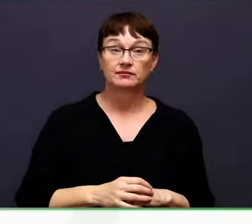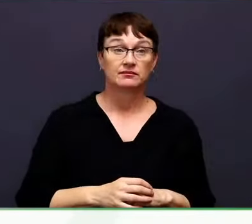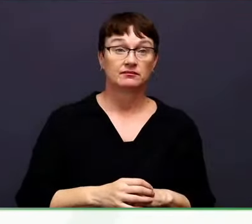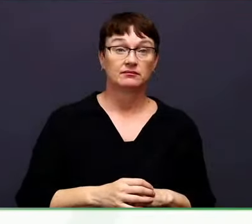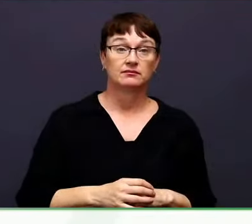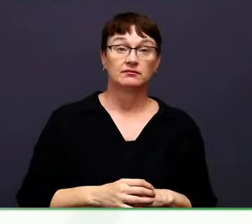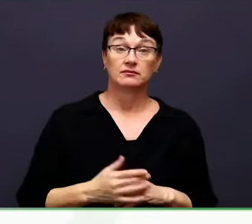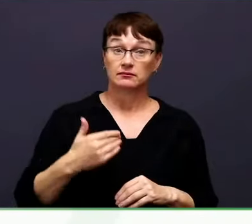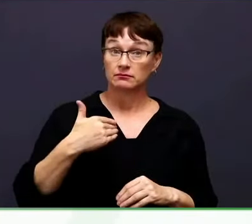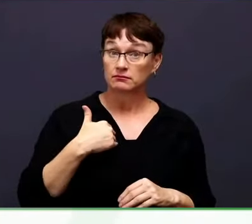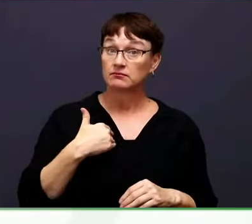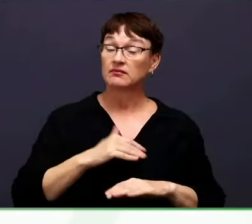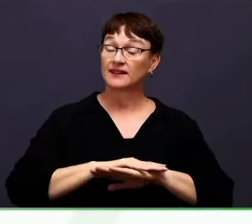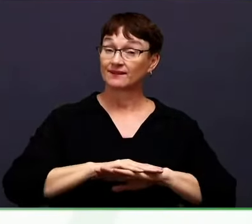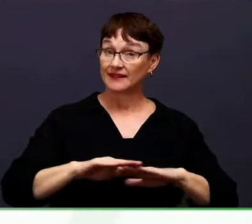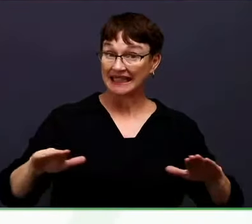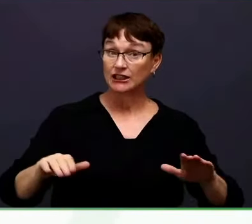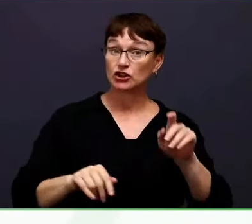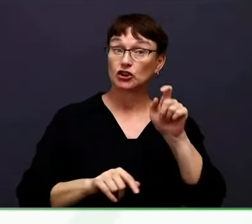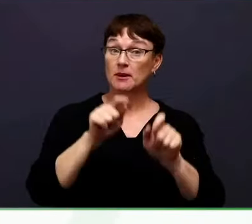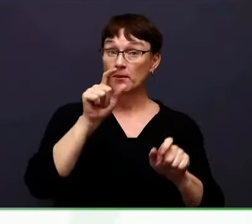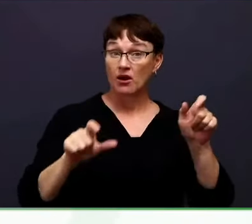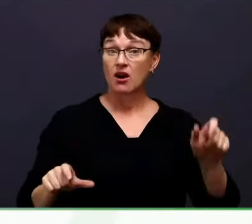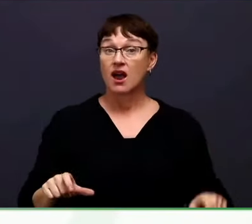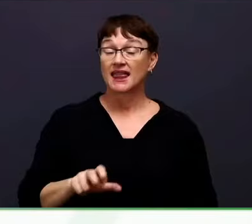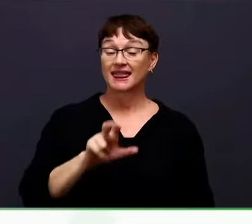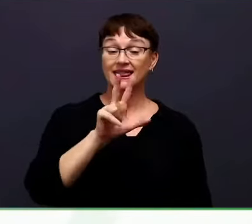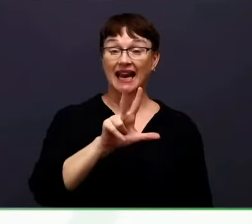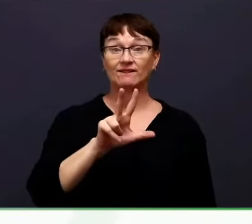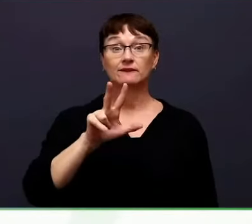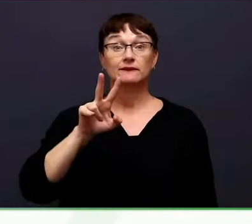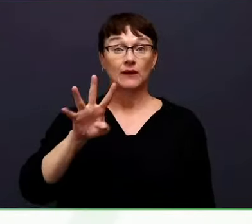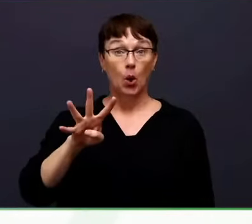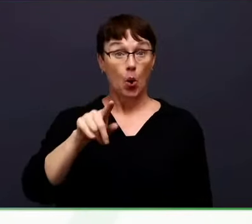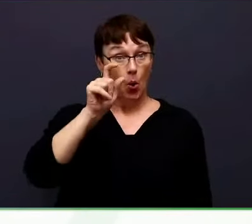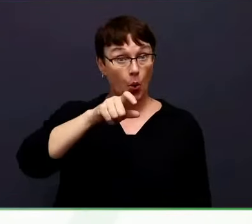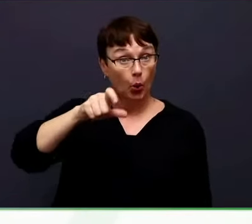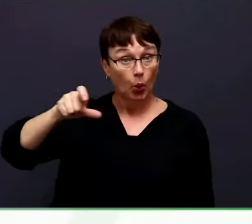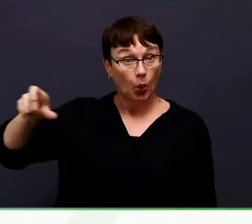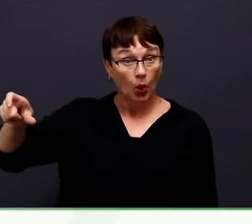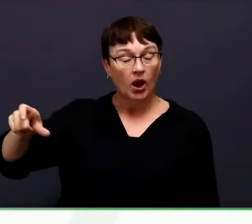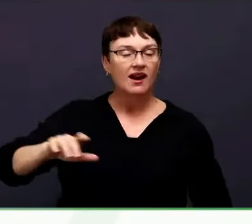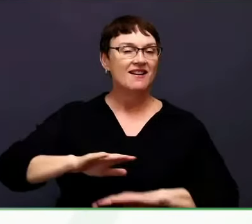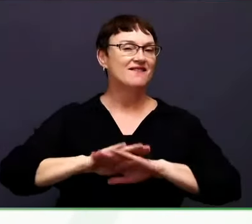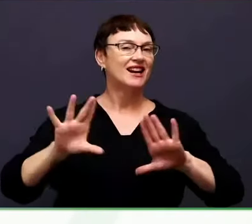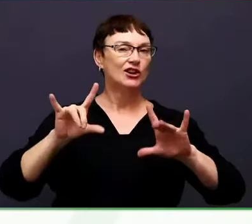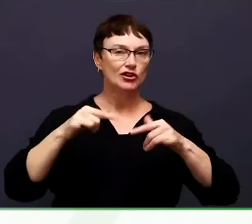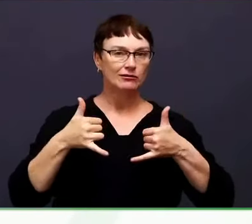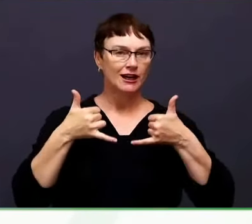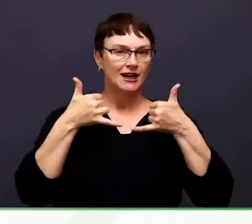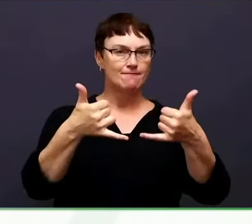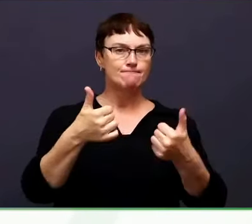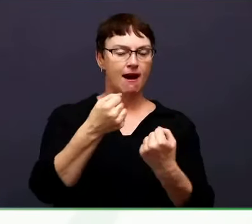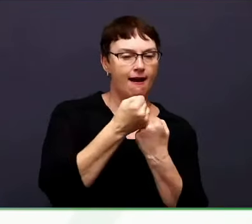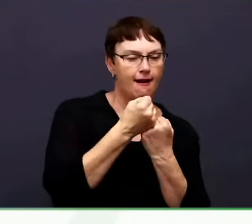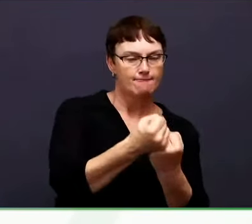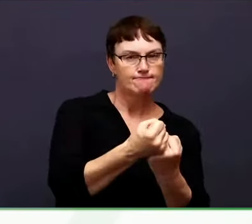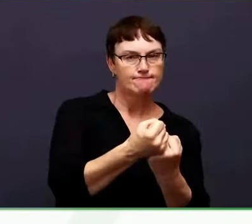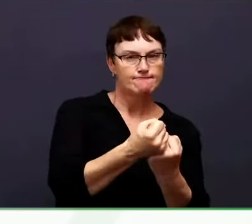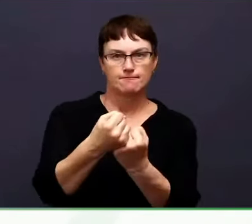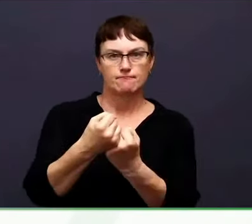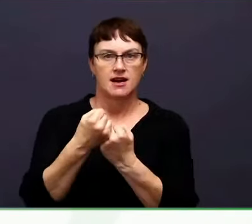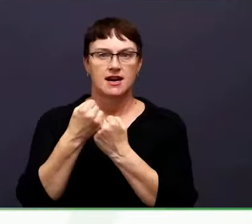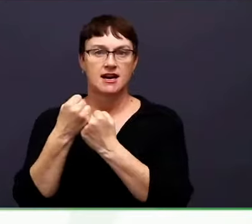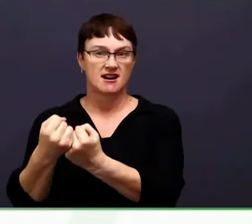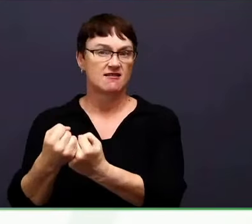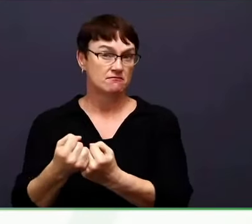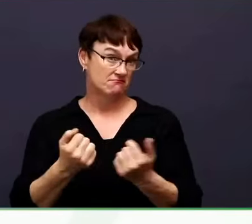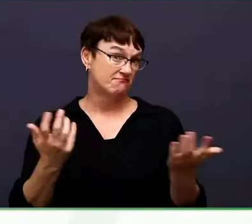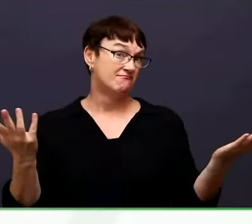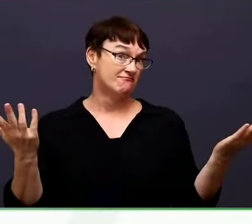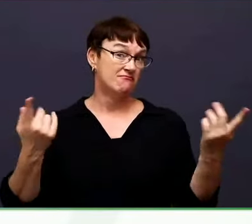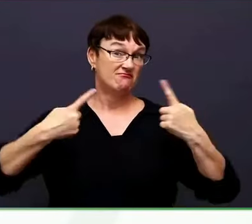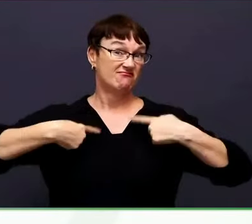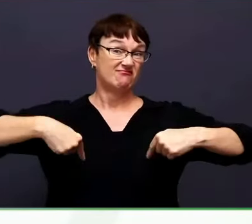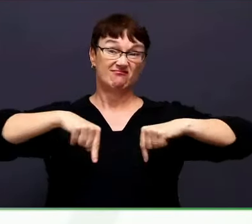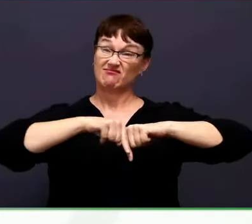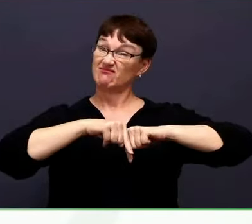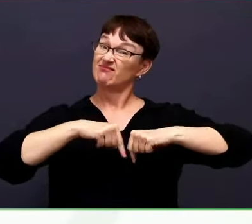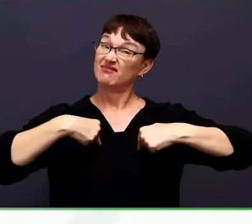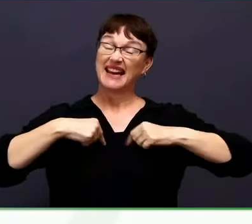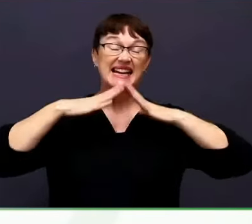I am happy, happy to say that we have done a lot of great work, and